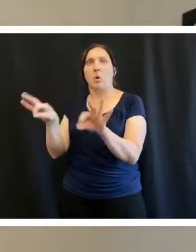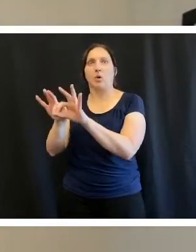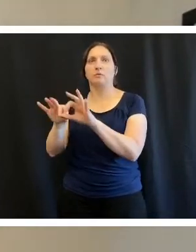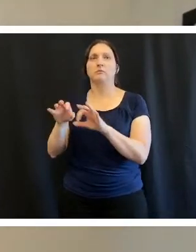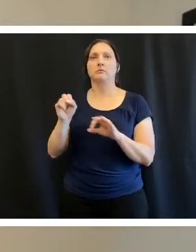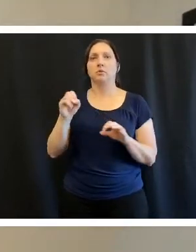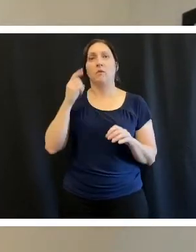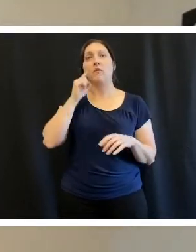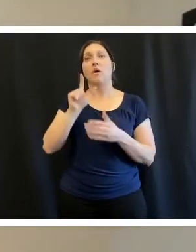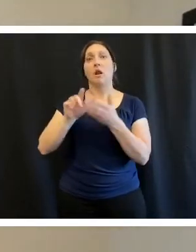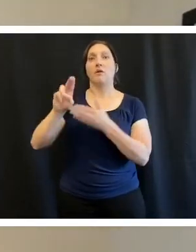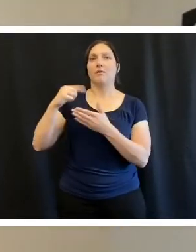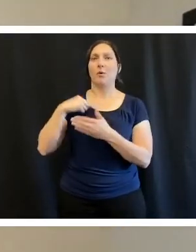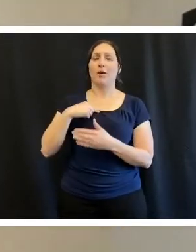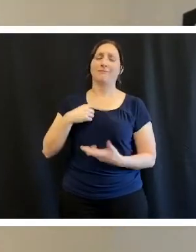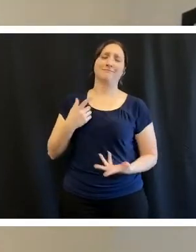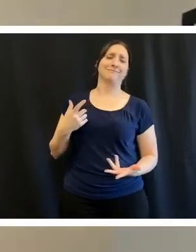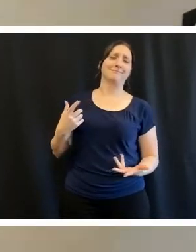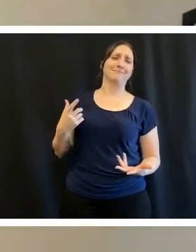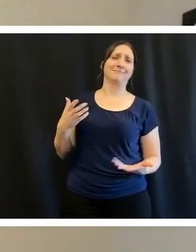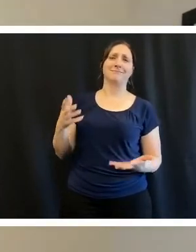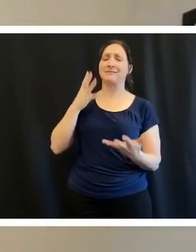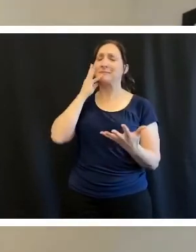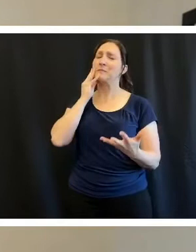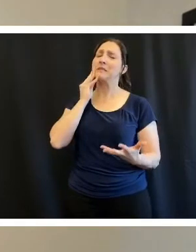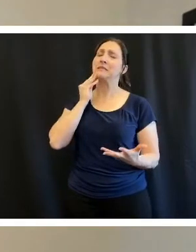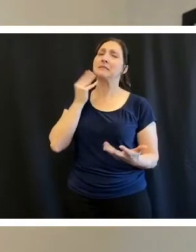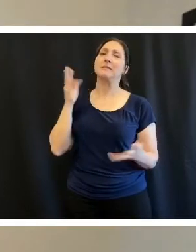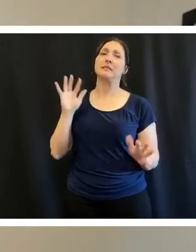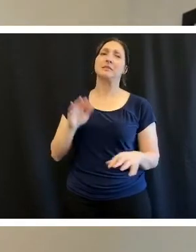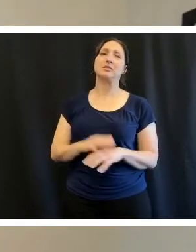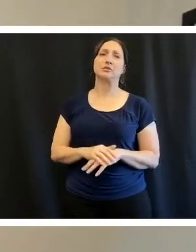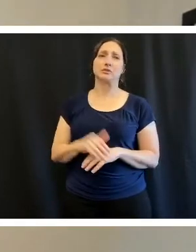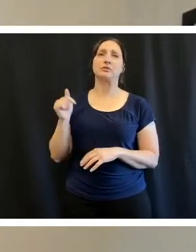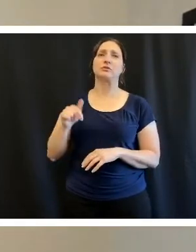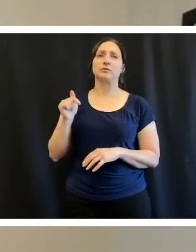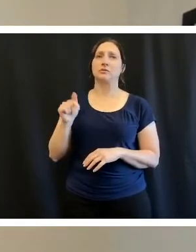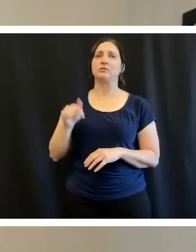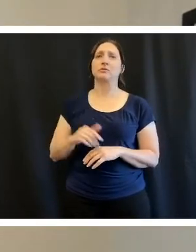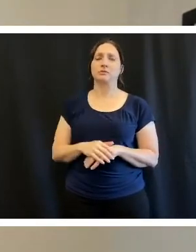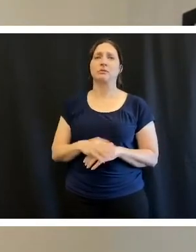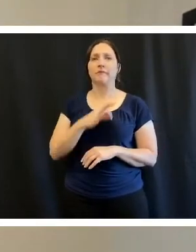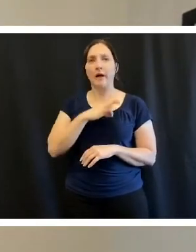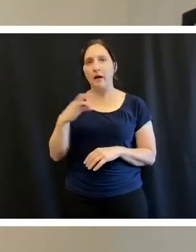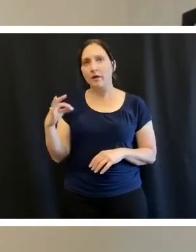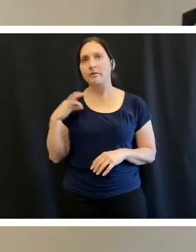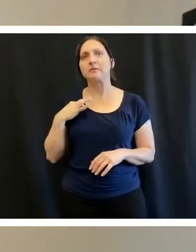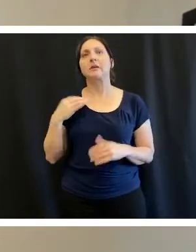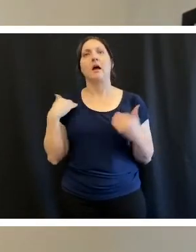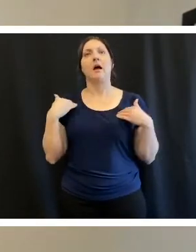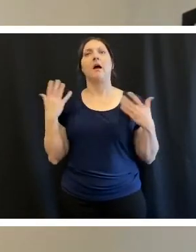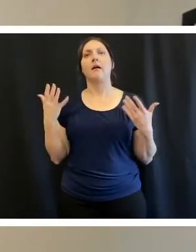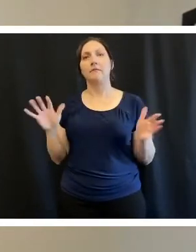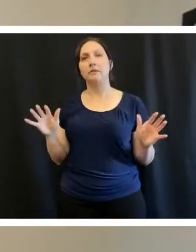We've got so much experience here at the university in our faculty and our ability to share that